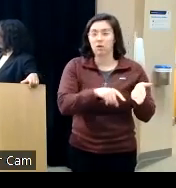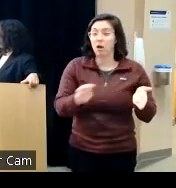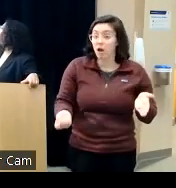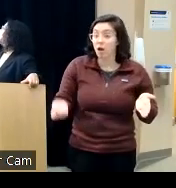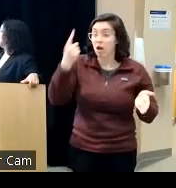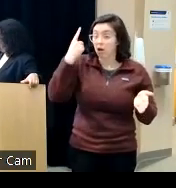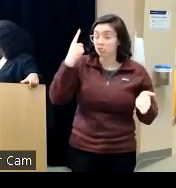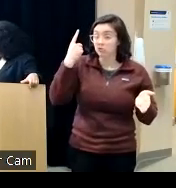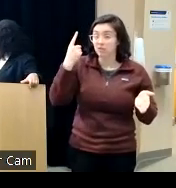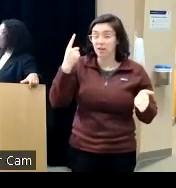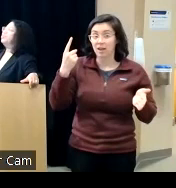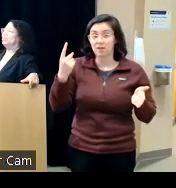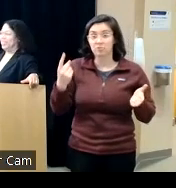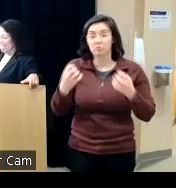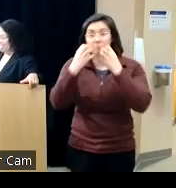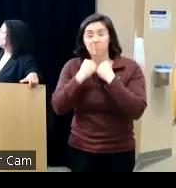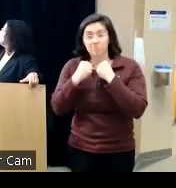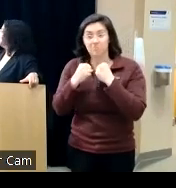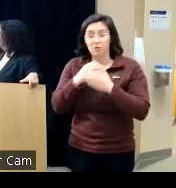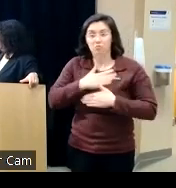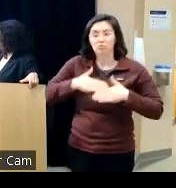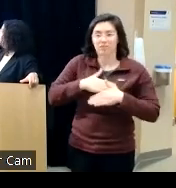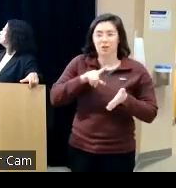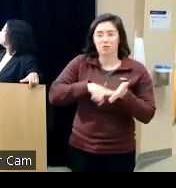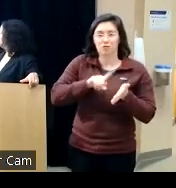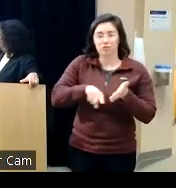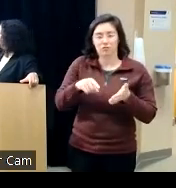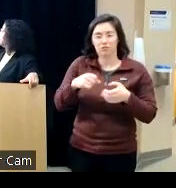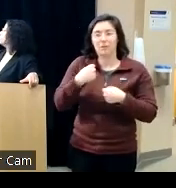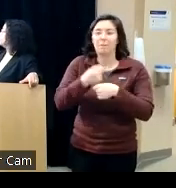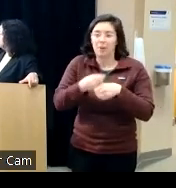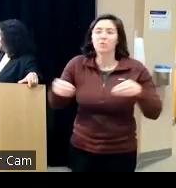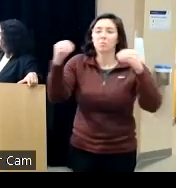research or appreciate the research so thank you for sharing aspects of your past history yourself